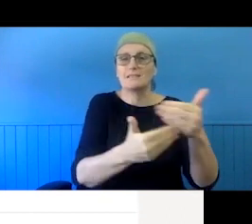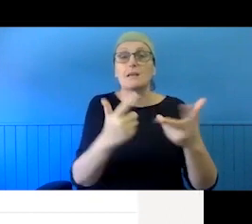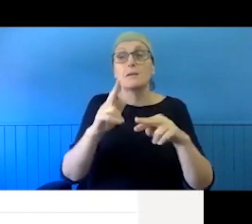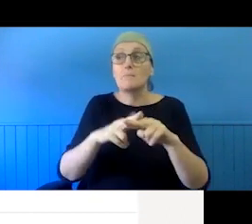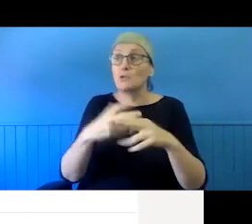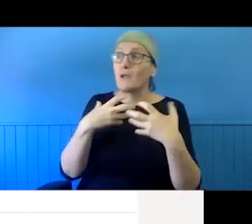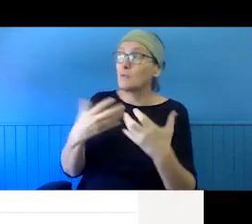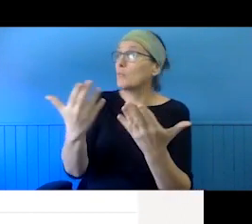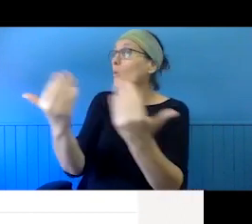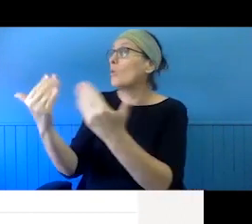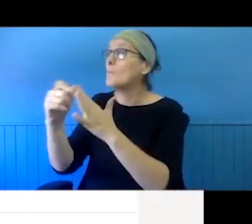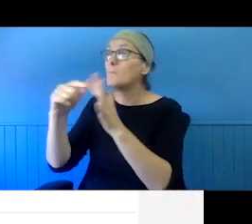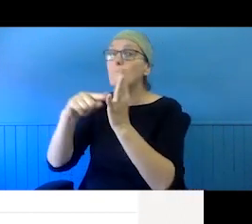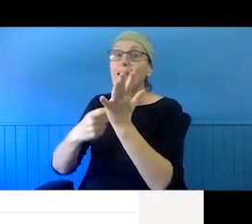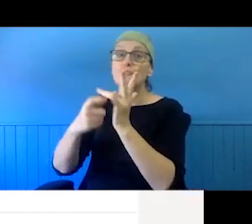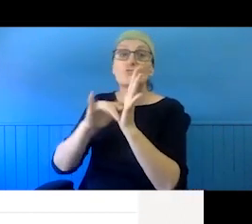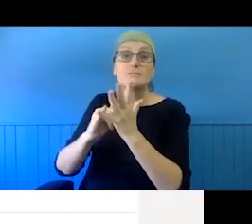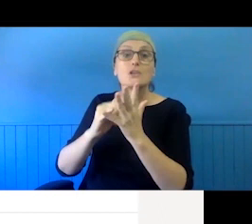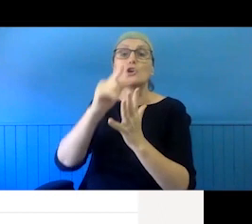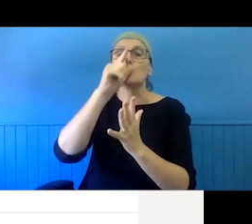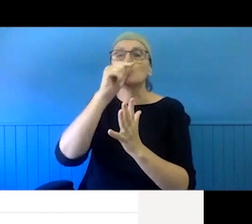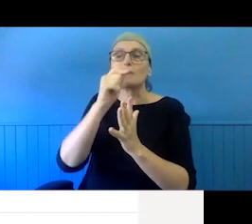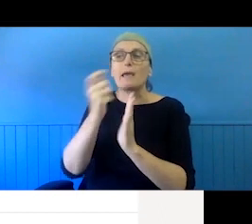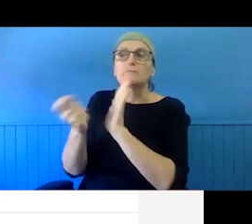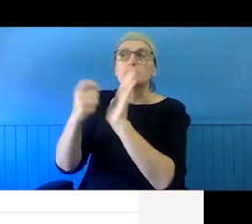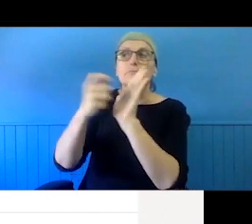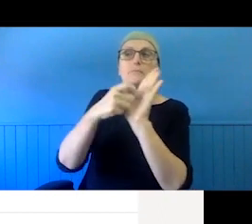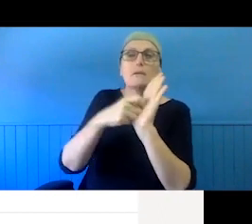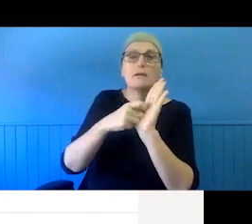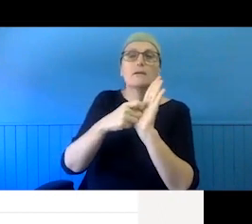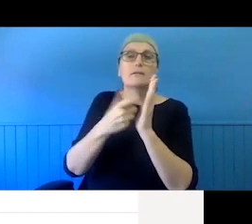advantage of other benefits - the ability to sell merchandise, give